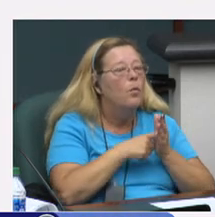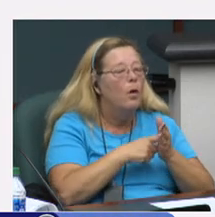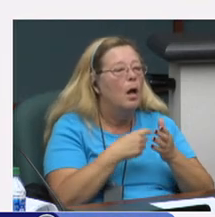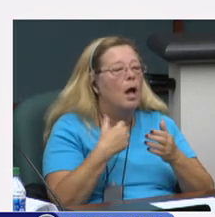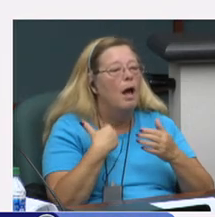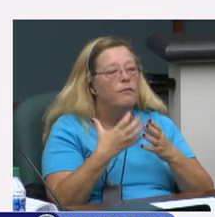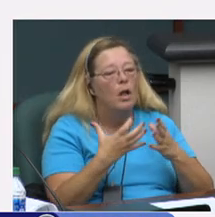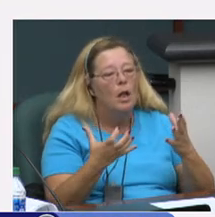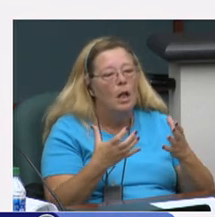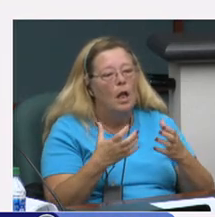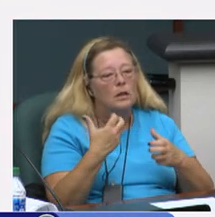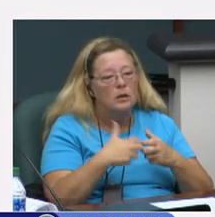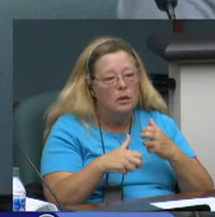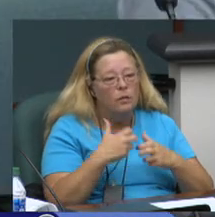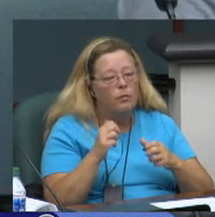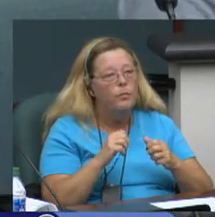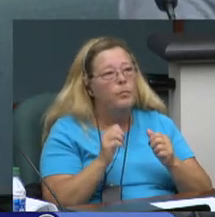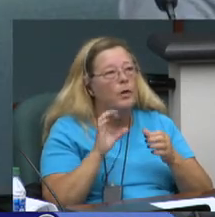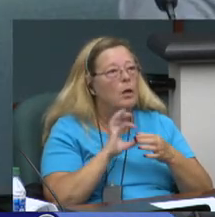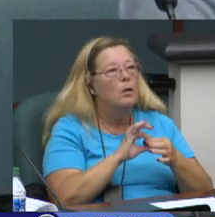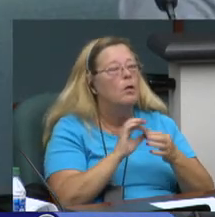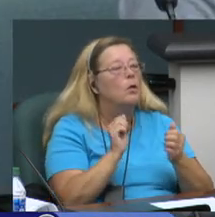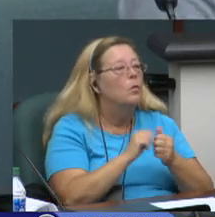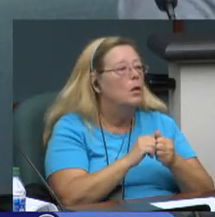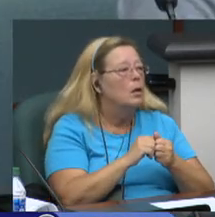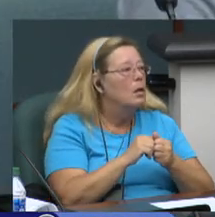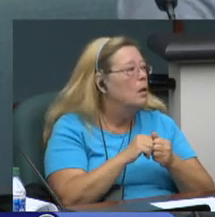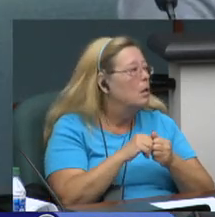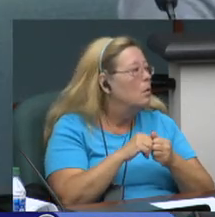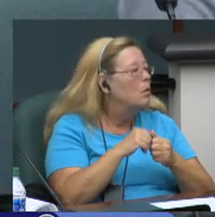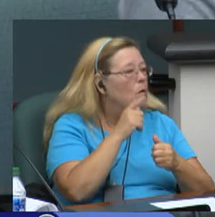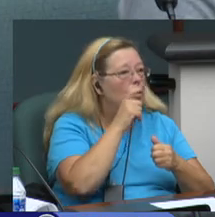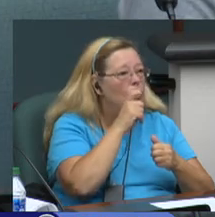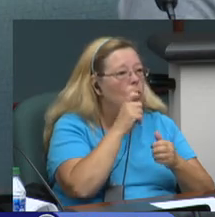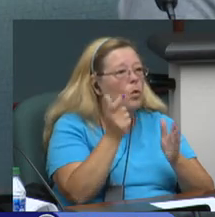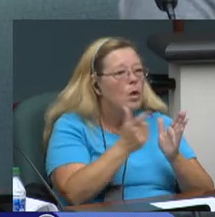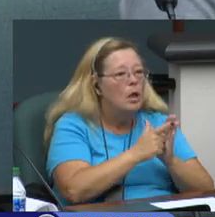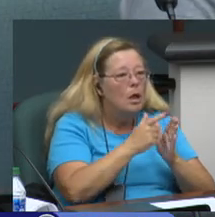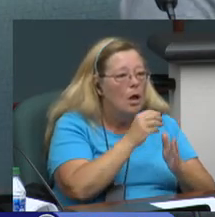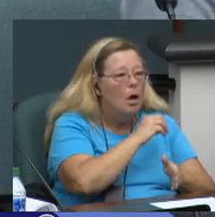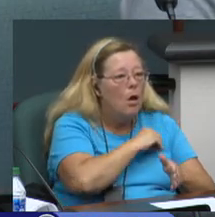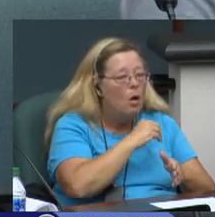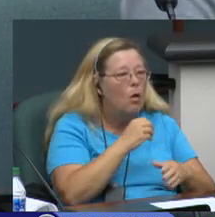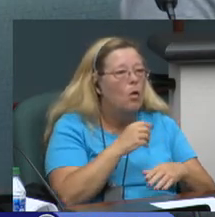difficulties associated with who the legal owner is trust and what-have-you